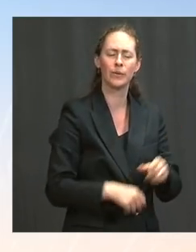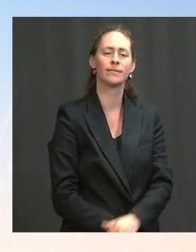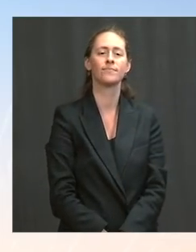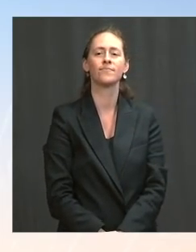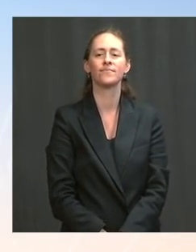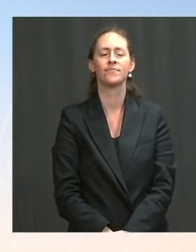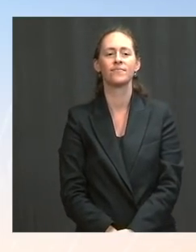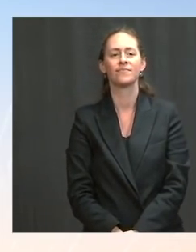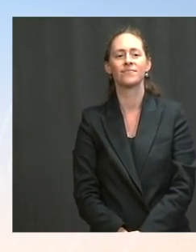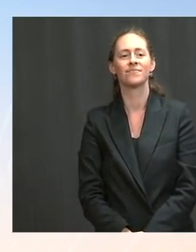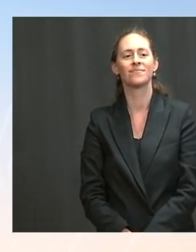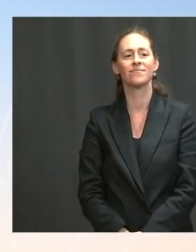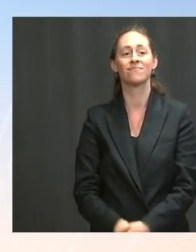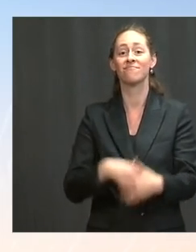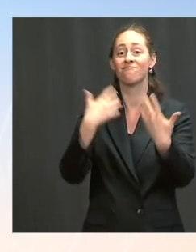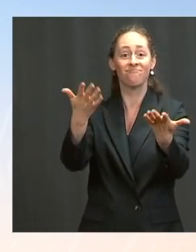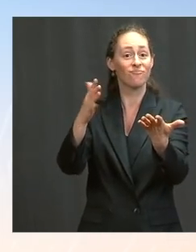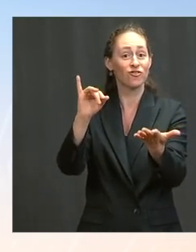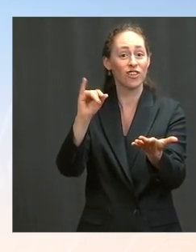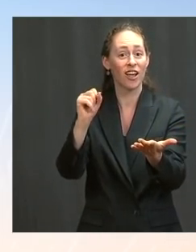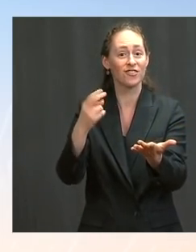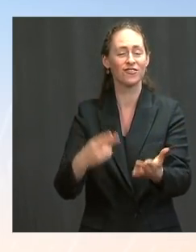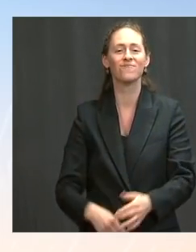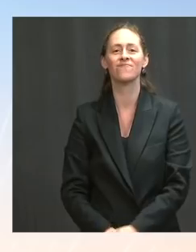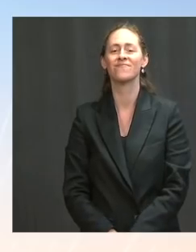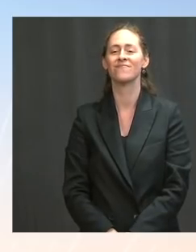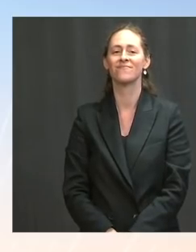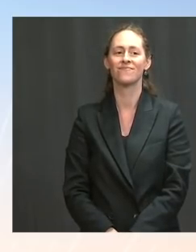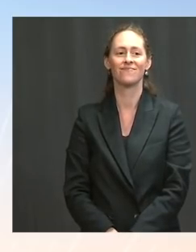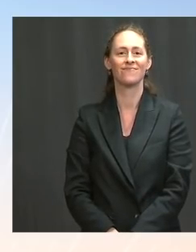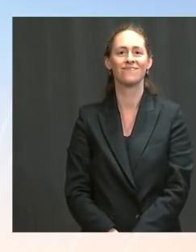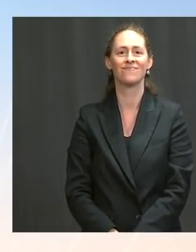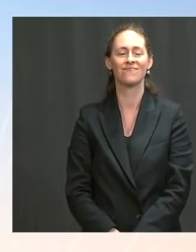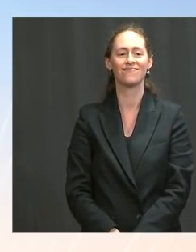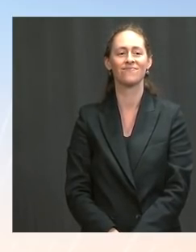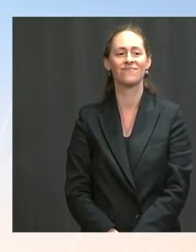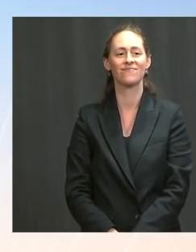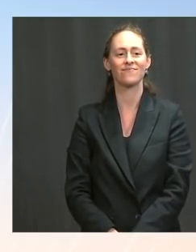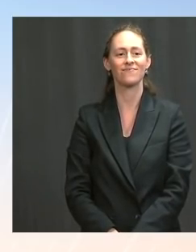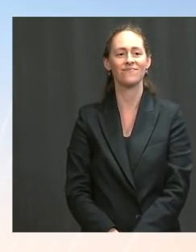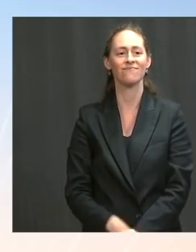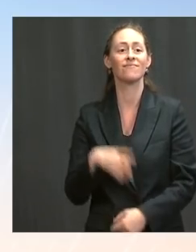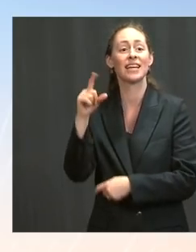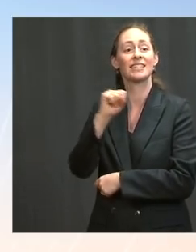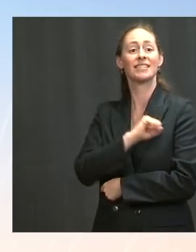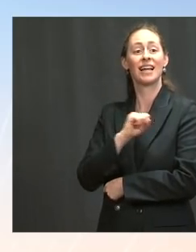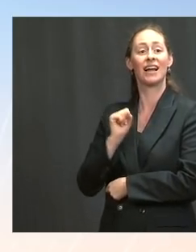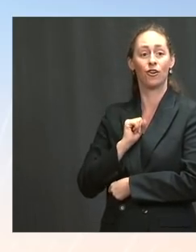Josh, why don't you kick us off. The Press: Great. Thanks, Jen. Senator McConnell today said that President Biden